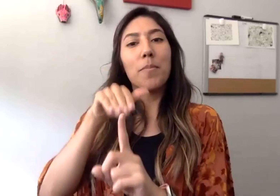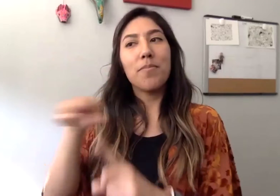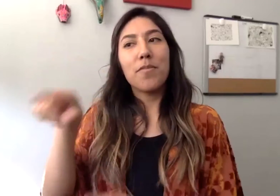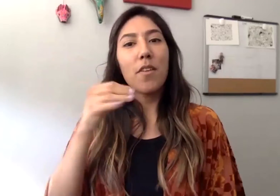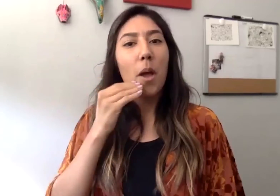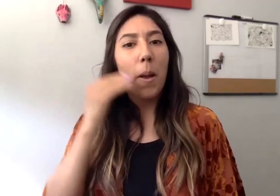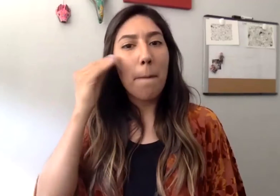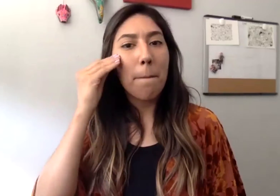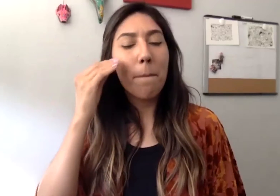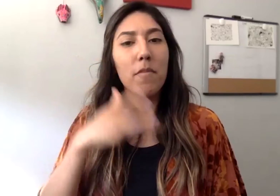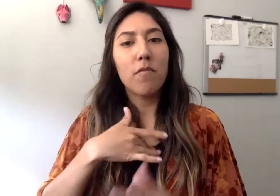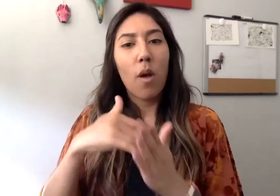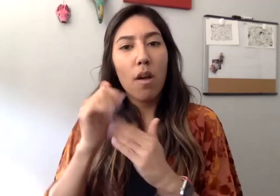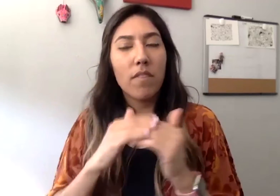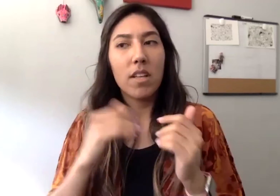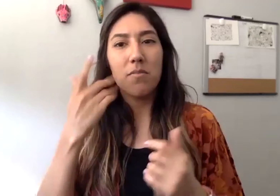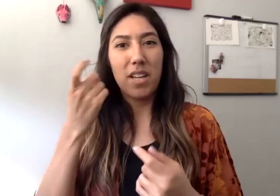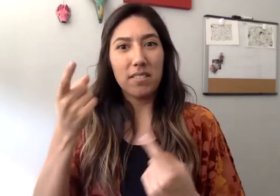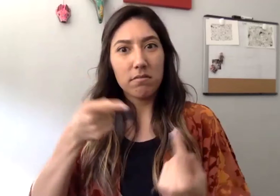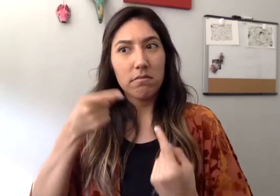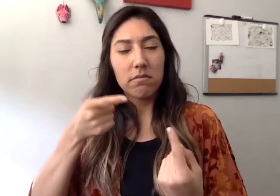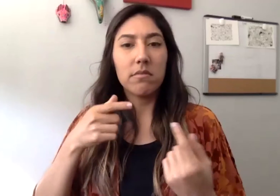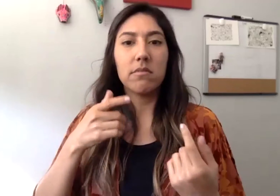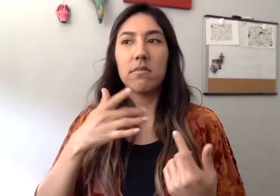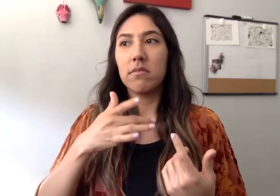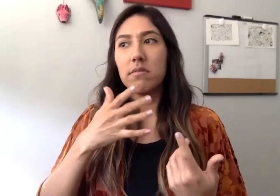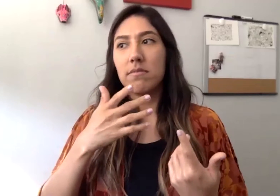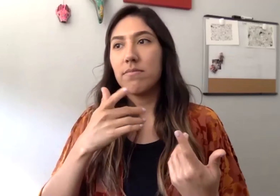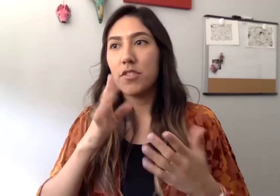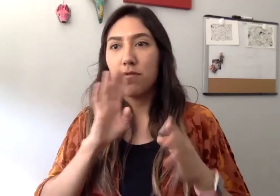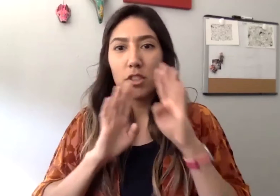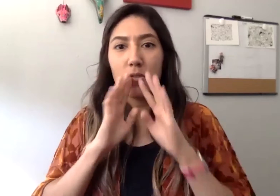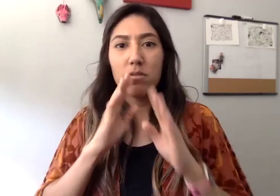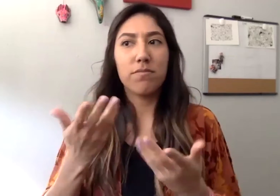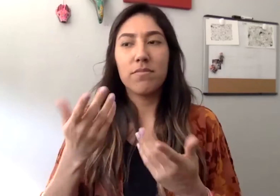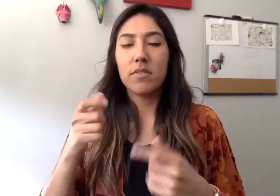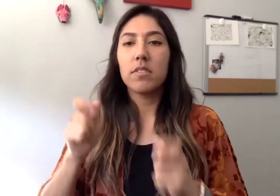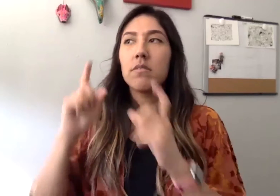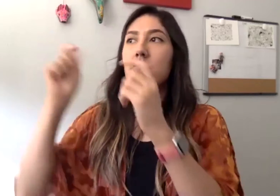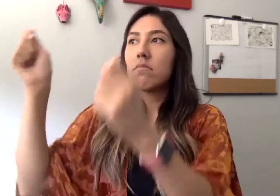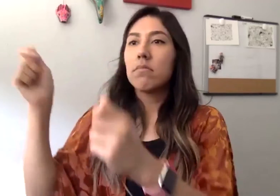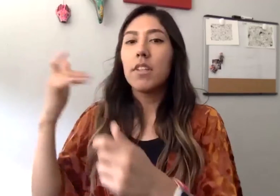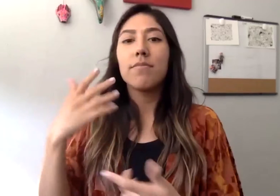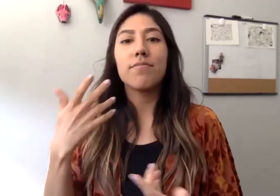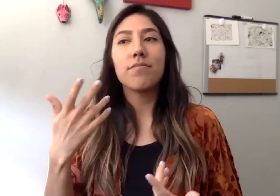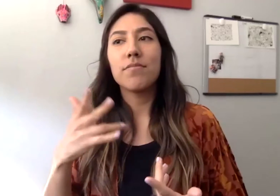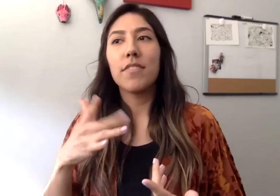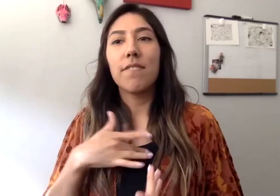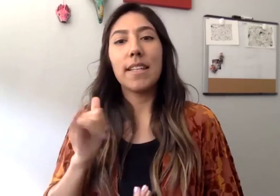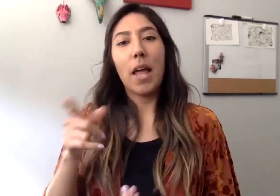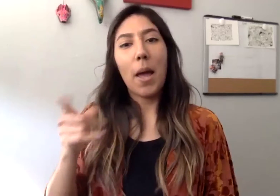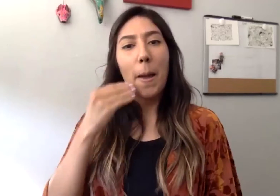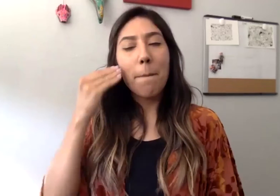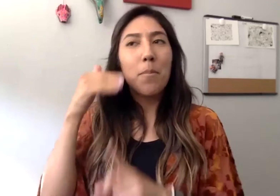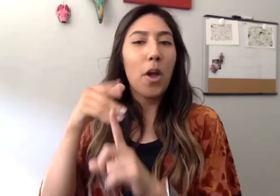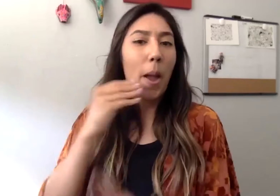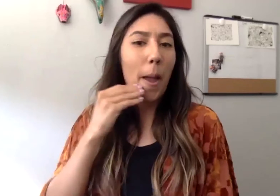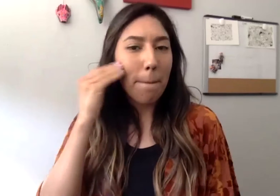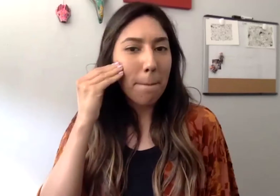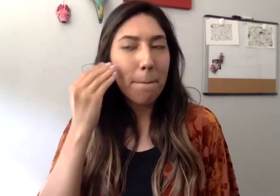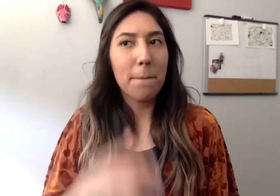reminded of home it could serve as a source of comfort.